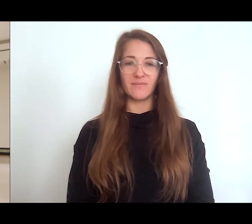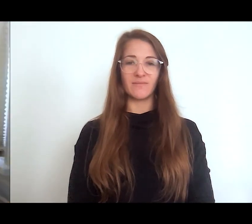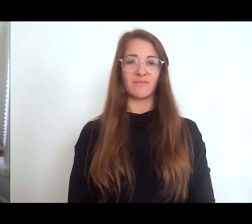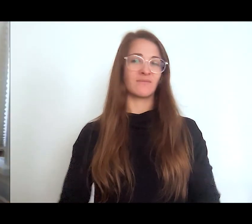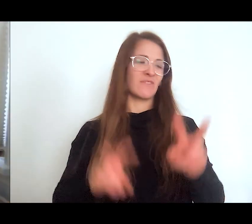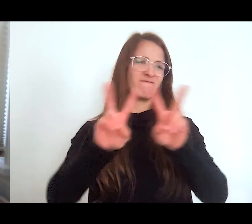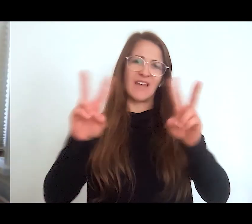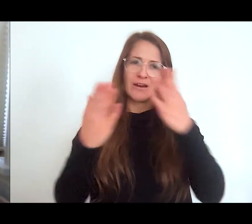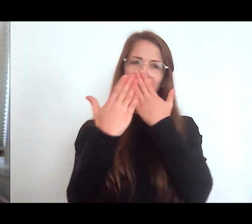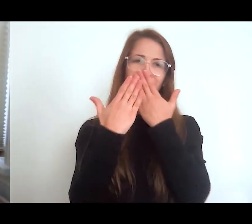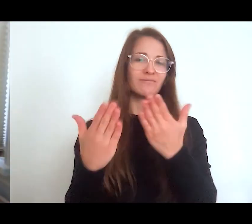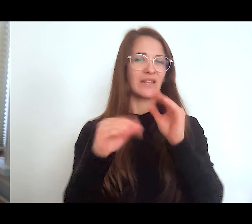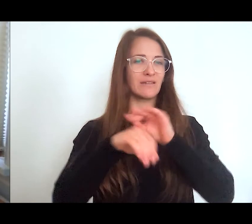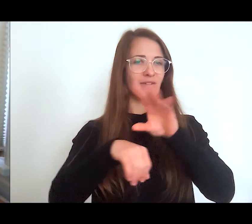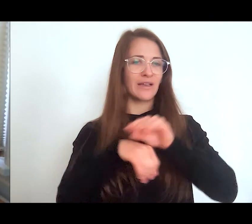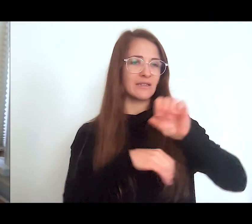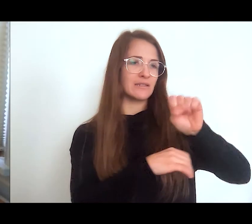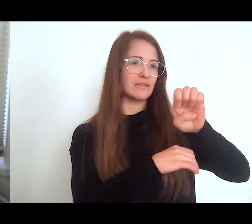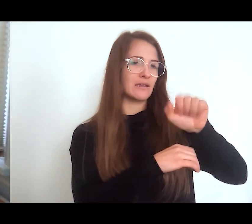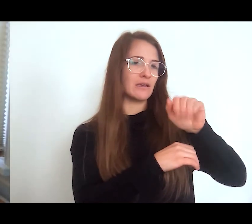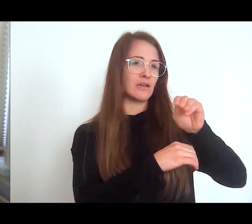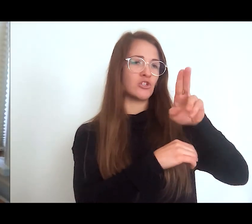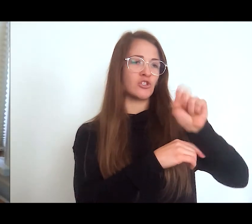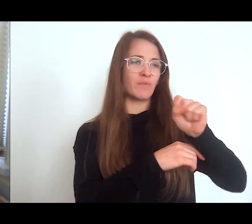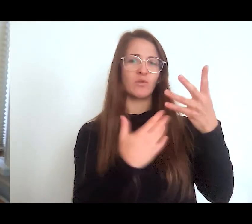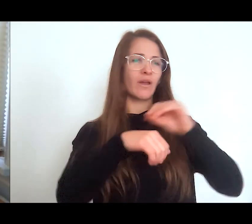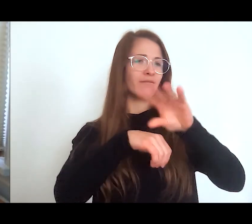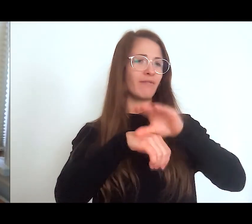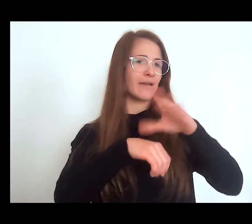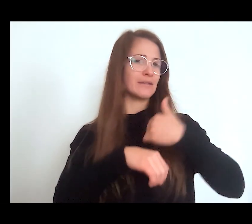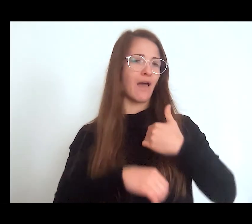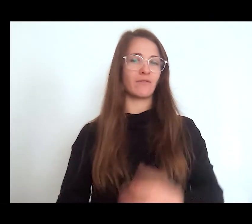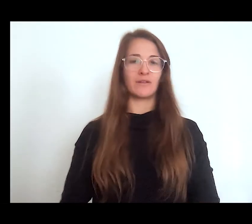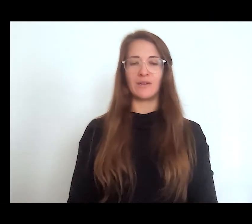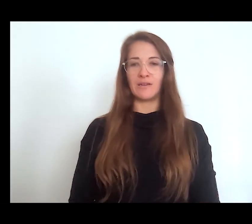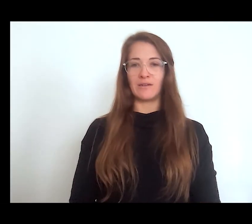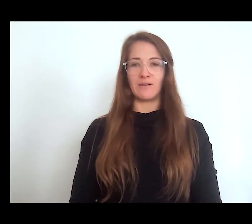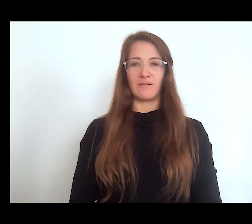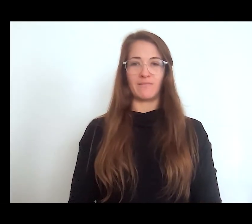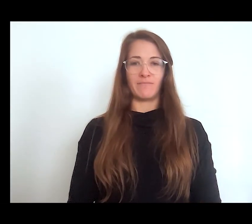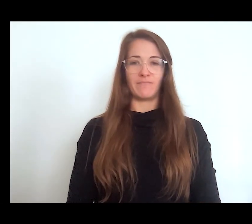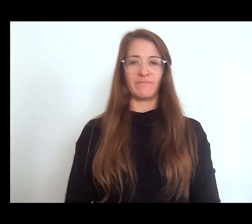VERY GOOD ADVICE. SEAMUS, WHAT ADVICE DO YOU HAVE TO SHARE TODAY?